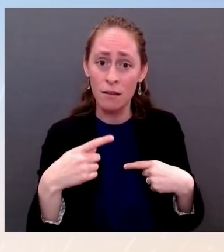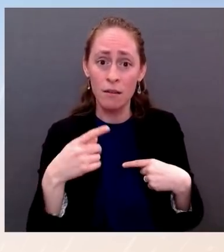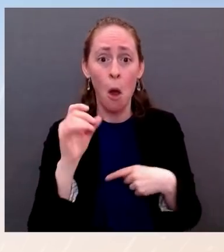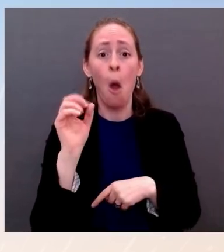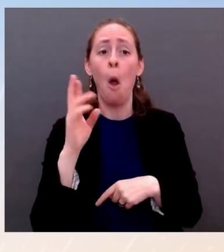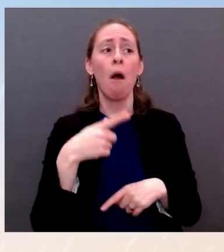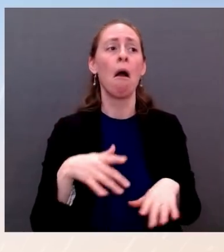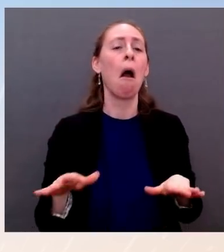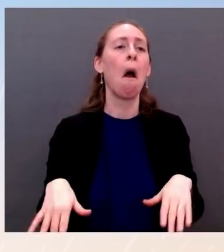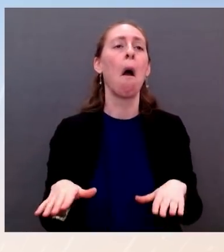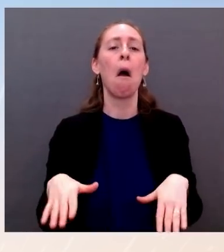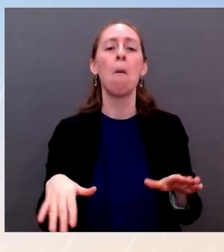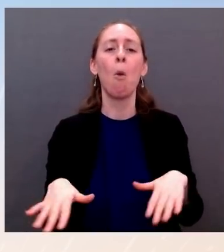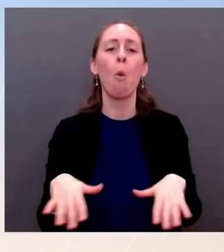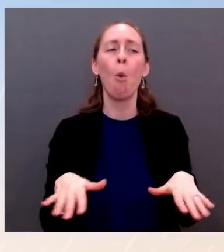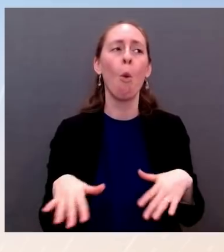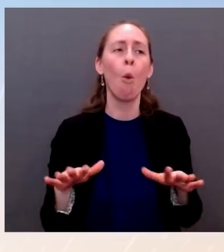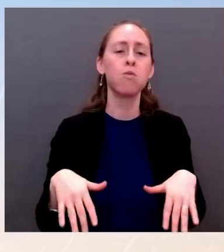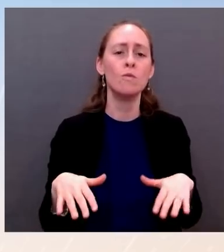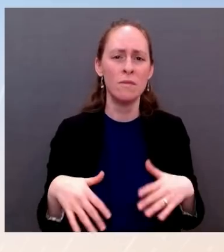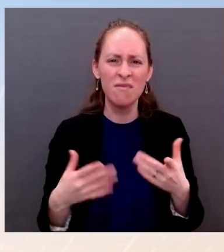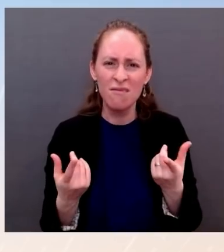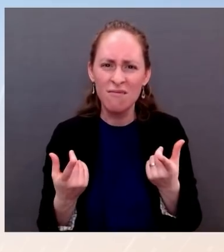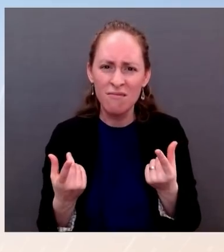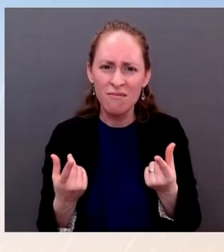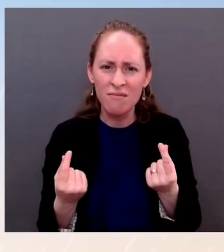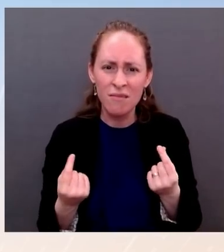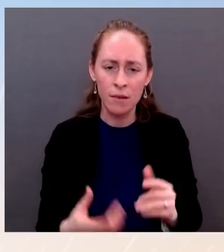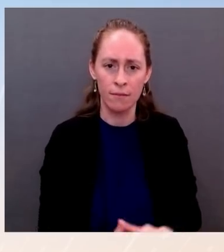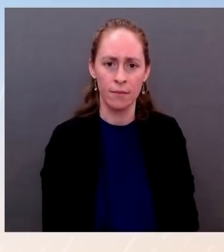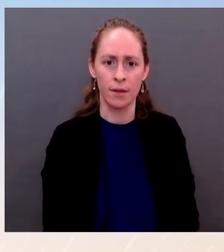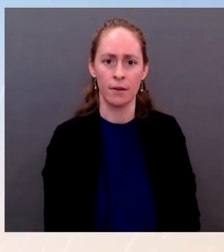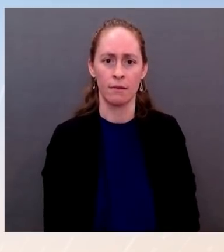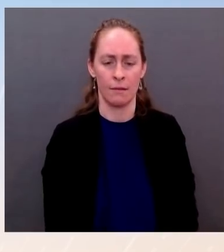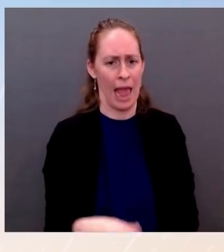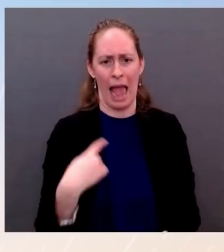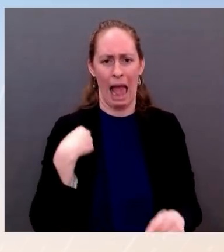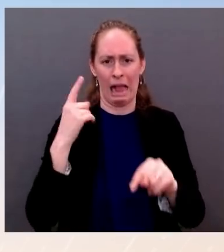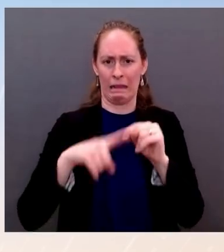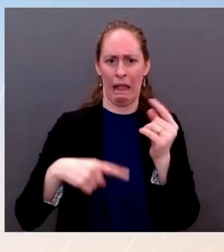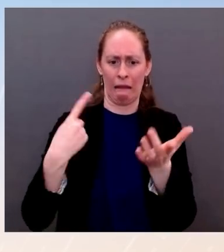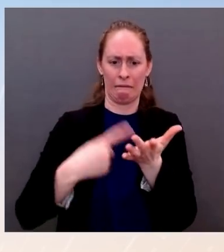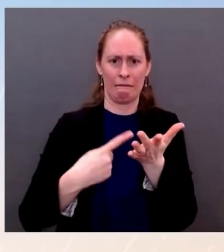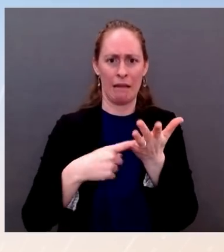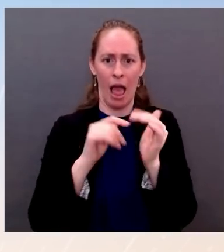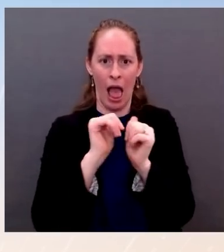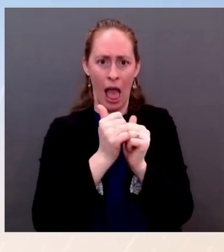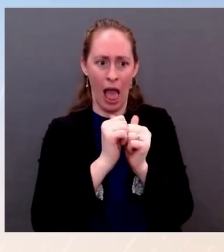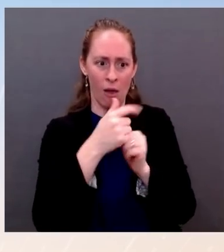But we do engage very closely with them -- sharing of information -- as we do with our European counterparts.